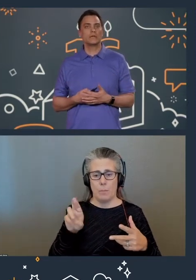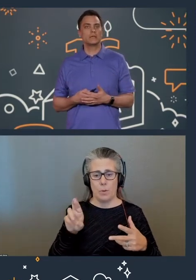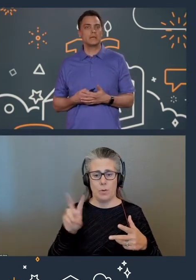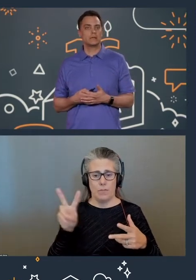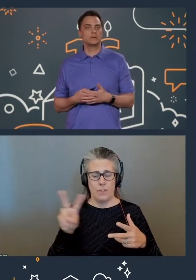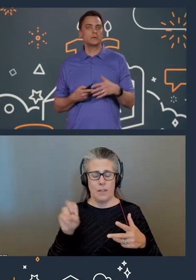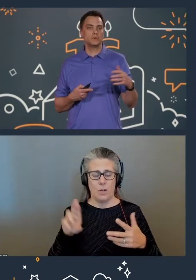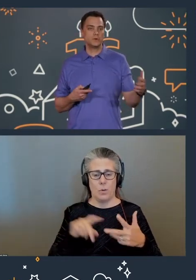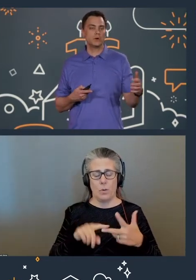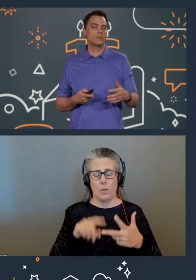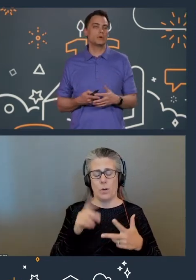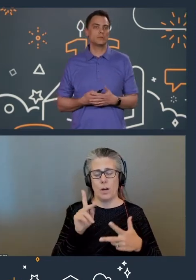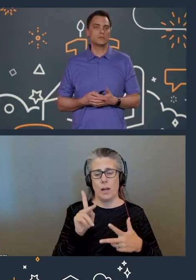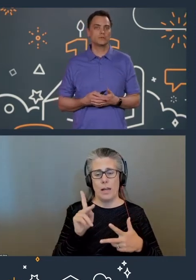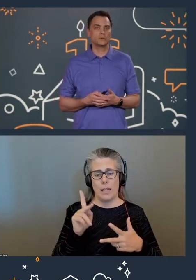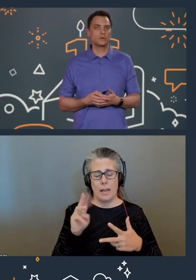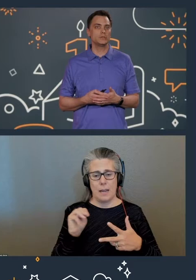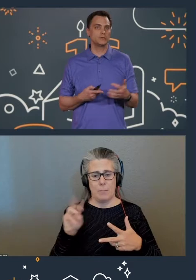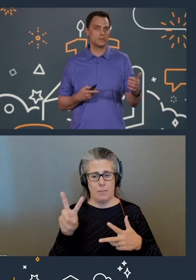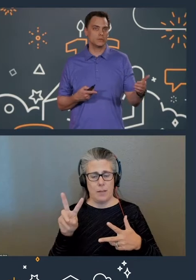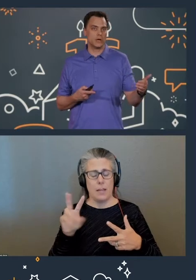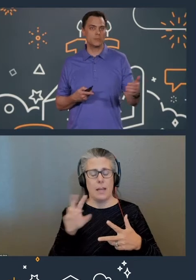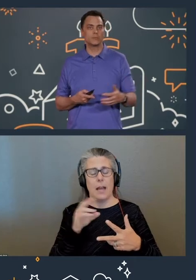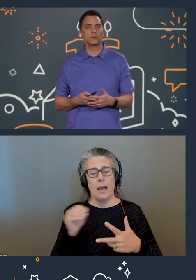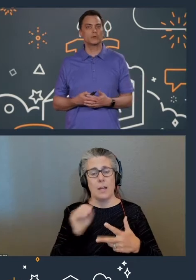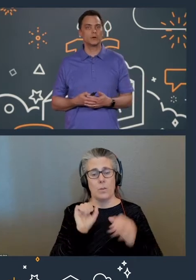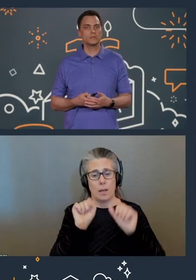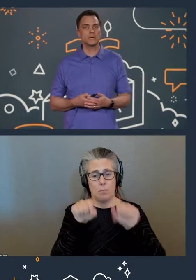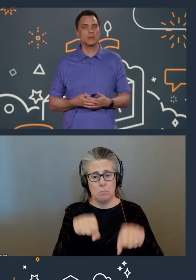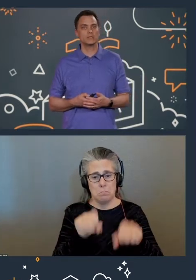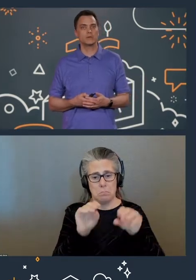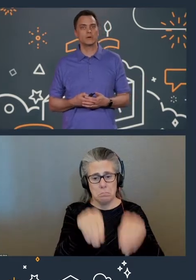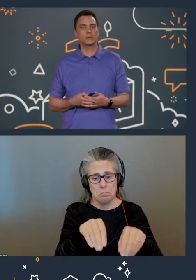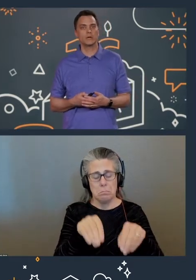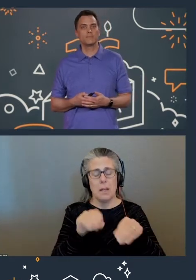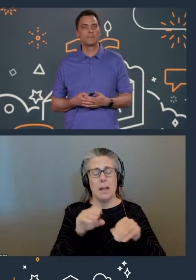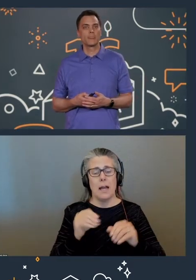they connect to your on-premises storage using those common protocols that I mentioned earlier.